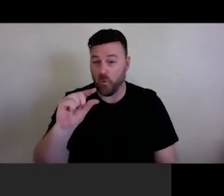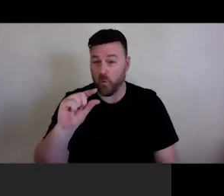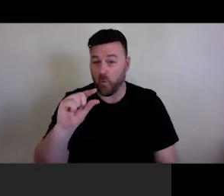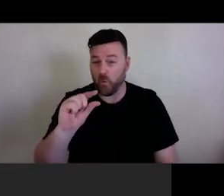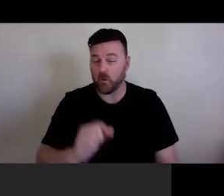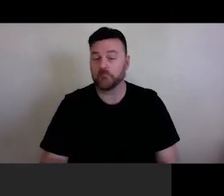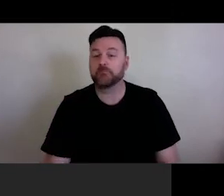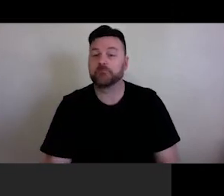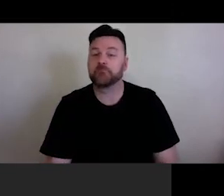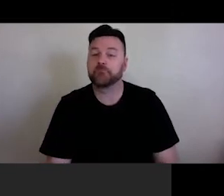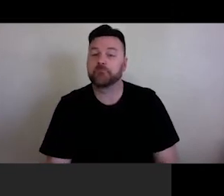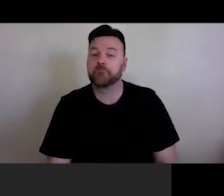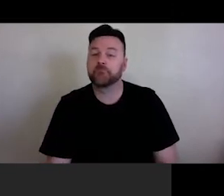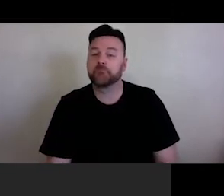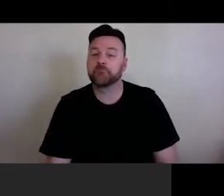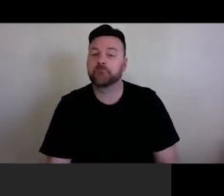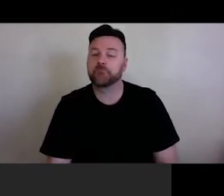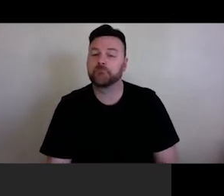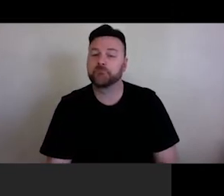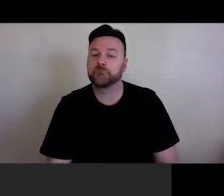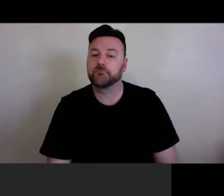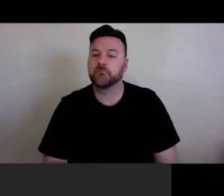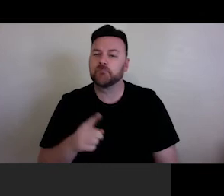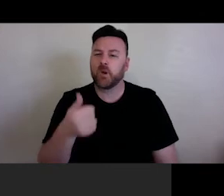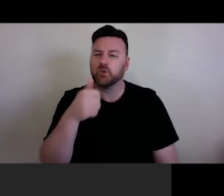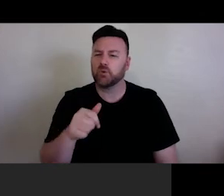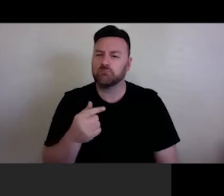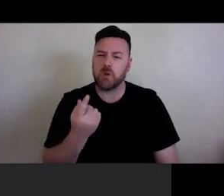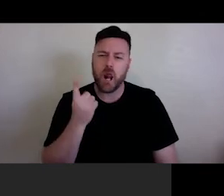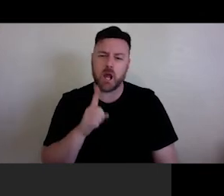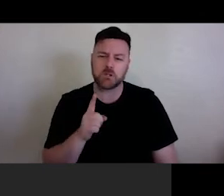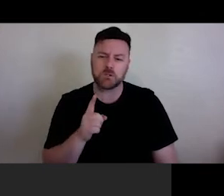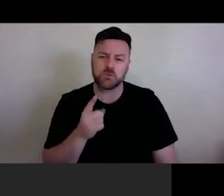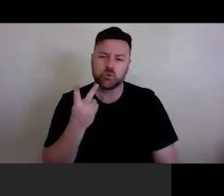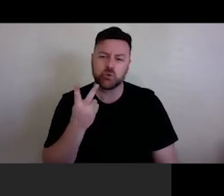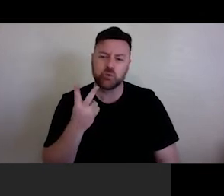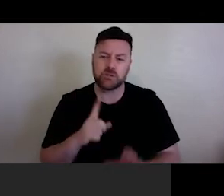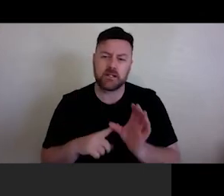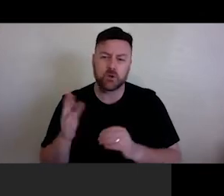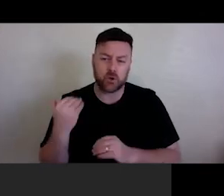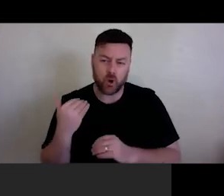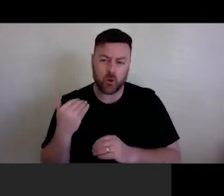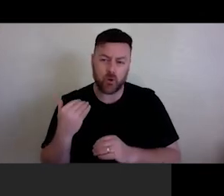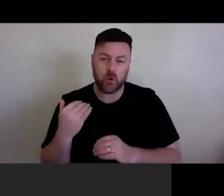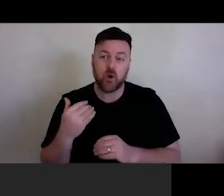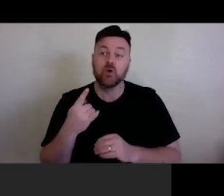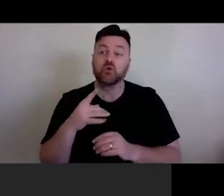camera and these were actually used, I think last year or the year before, to identify if winning shot at the Super Bowl. So they are a